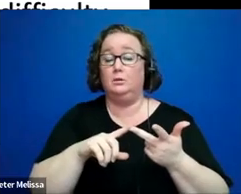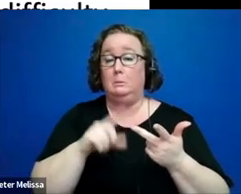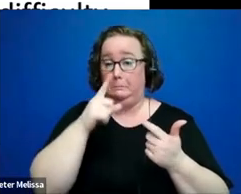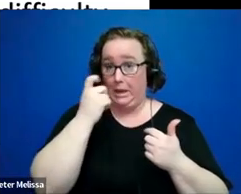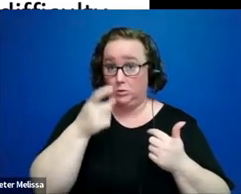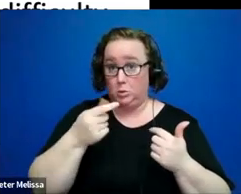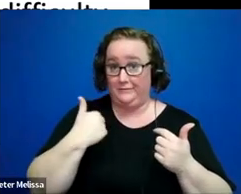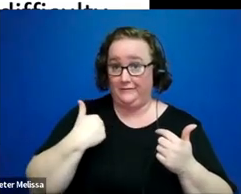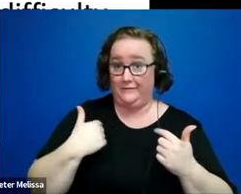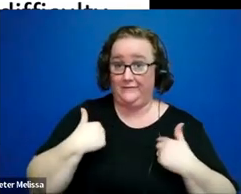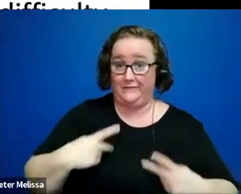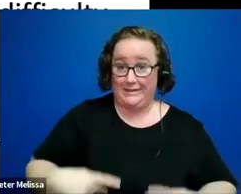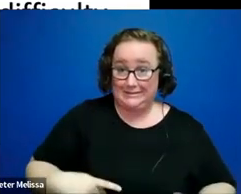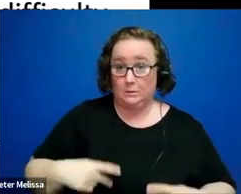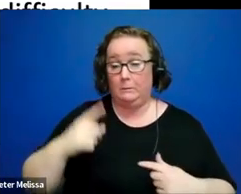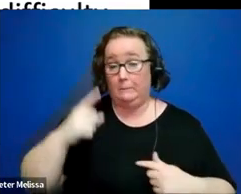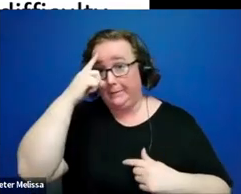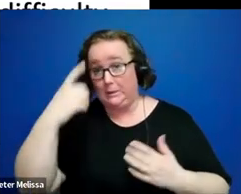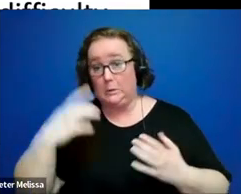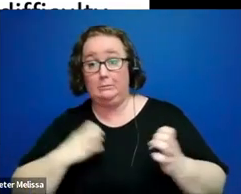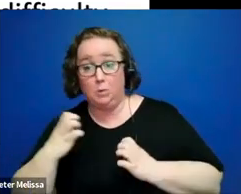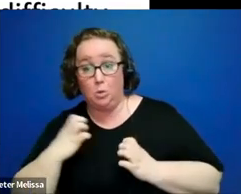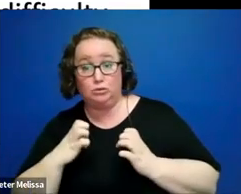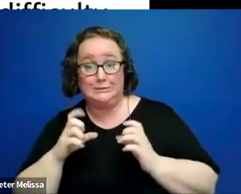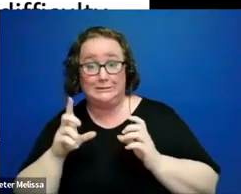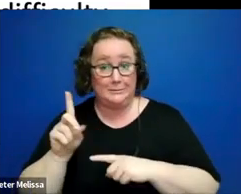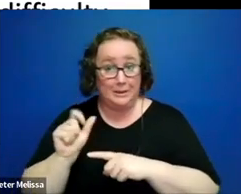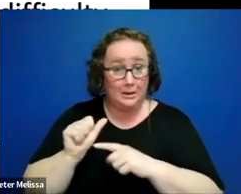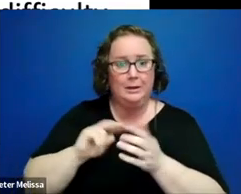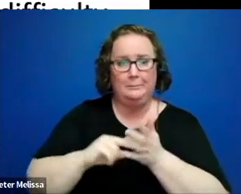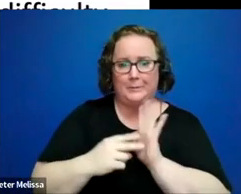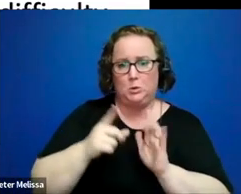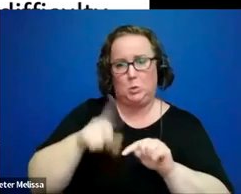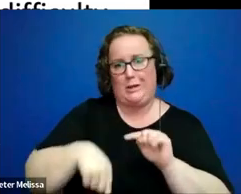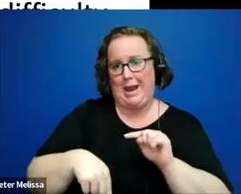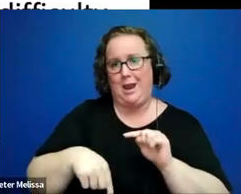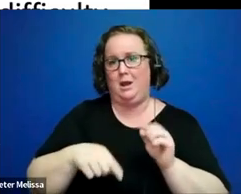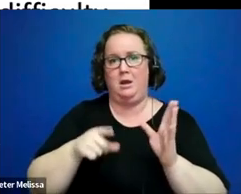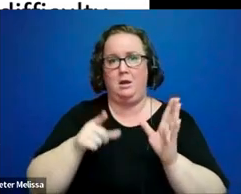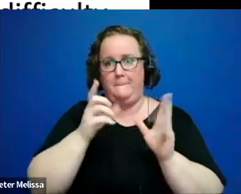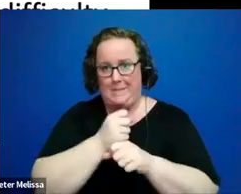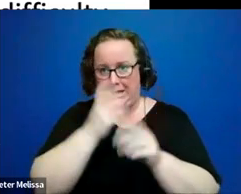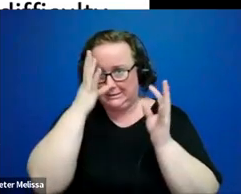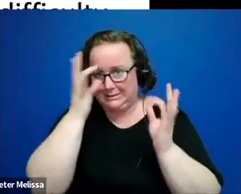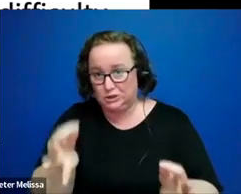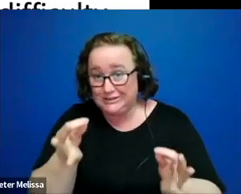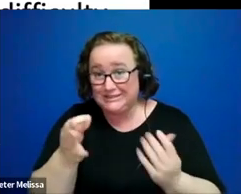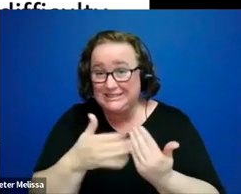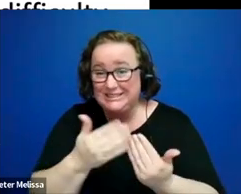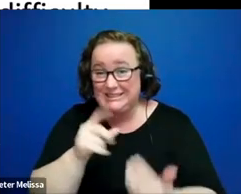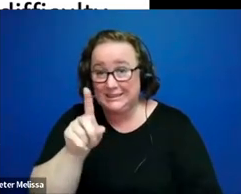do you have serious difficulty concentrating, remembering, or making decisions? That is a question